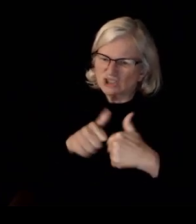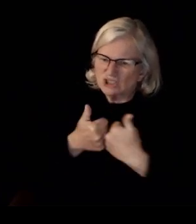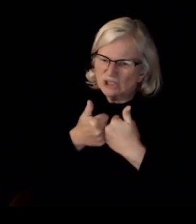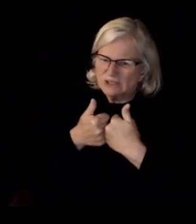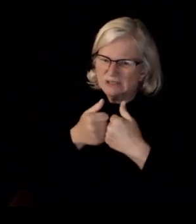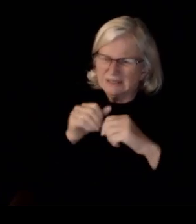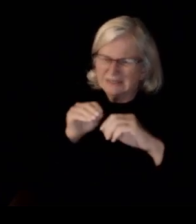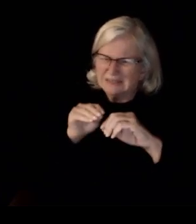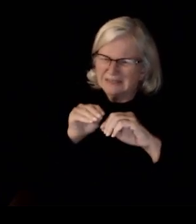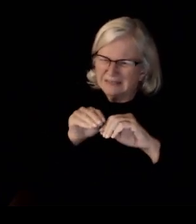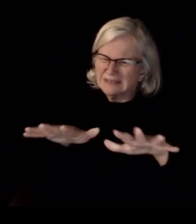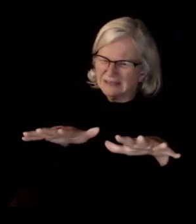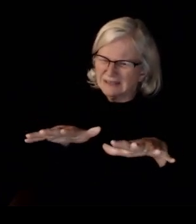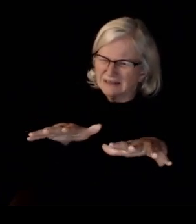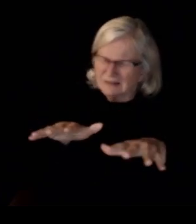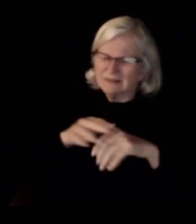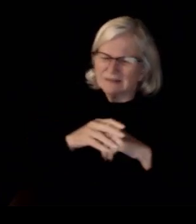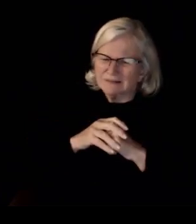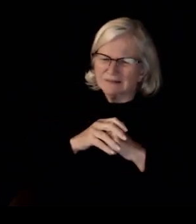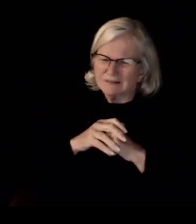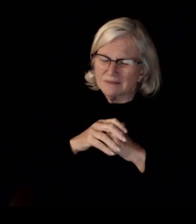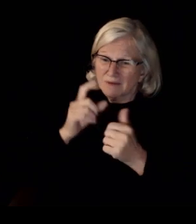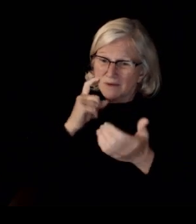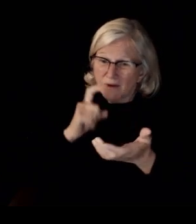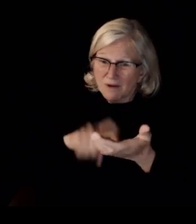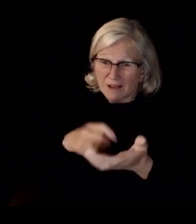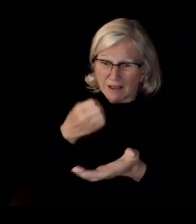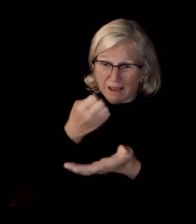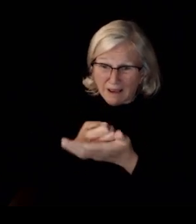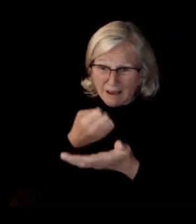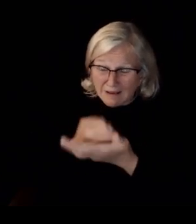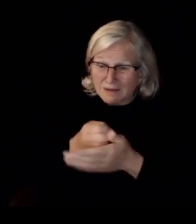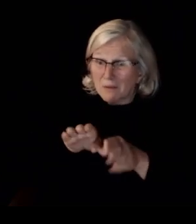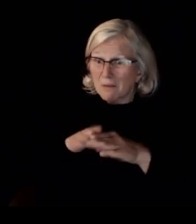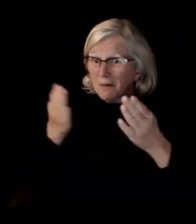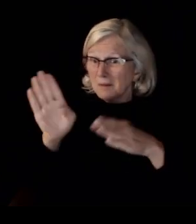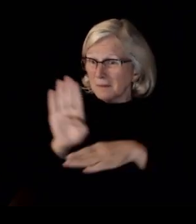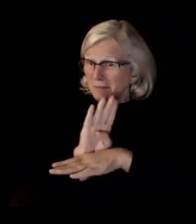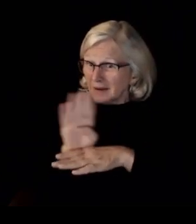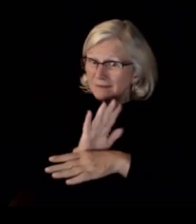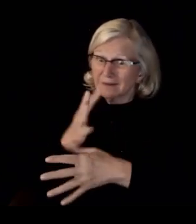and our social interactions that we so value so Kris could you kind of go through the case